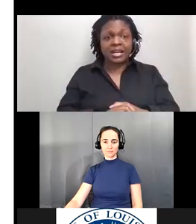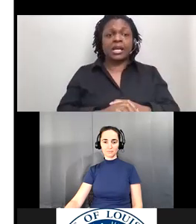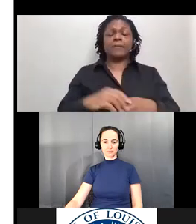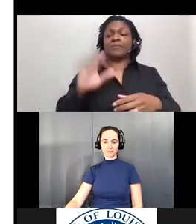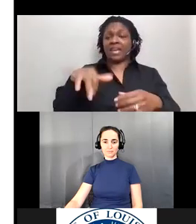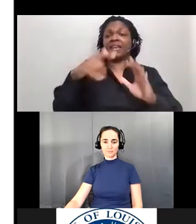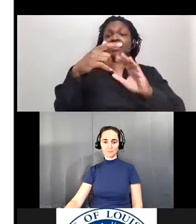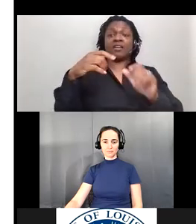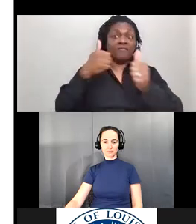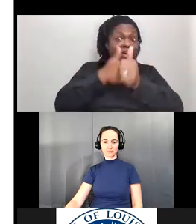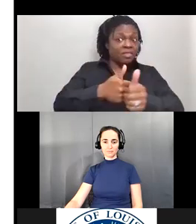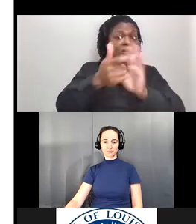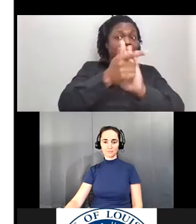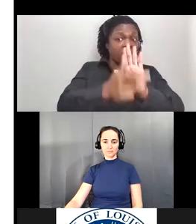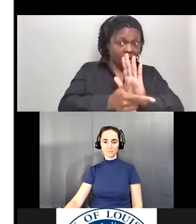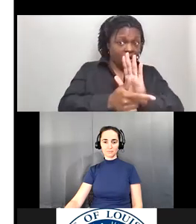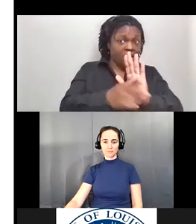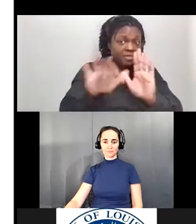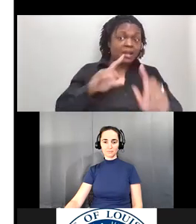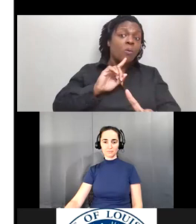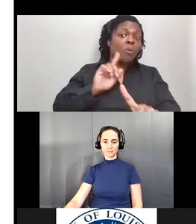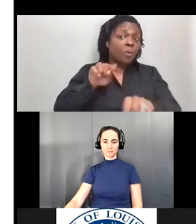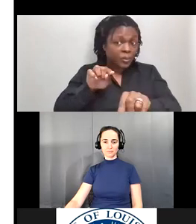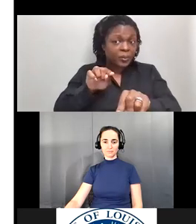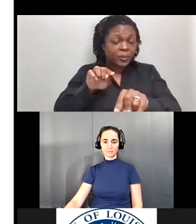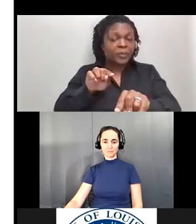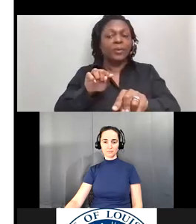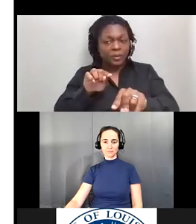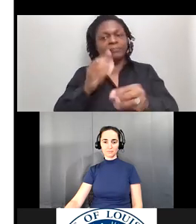15:57:03 A lot of times the obviously the call should go a lot smoother you're dealing